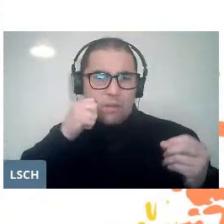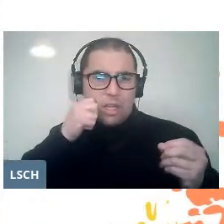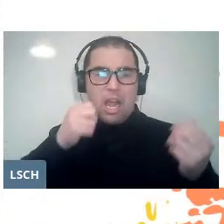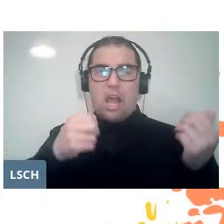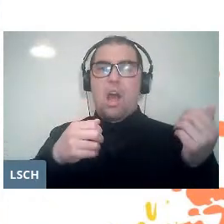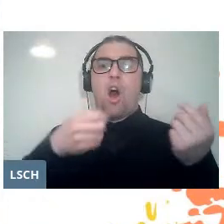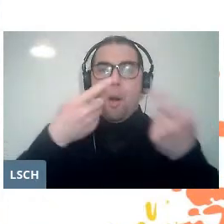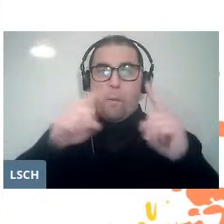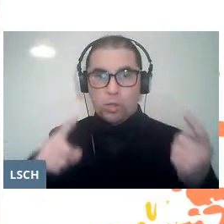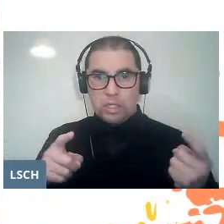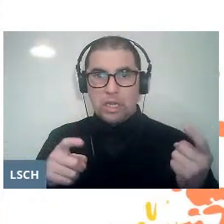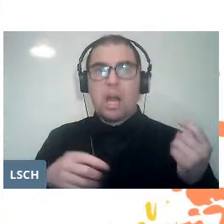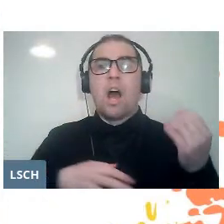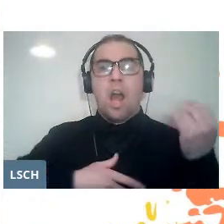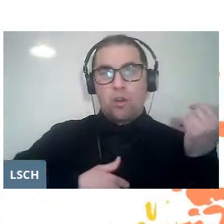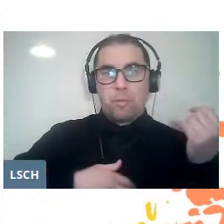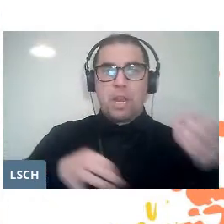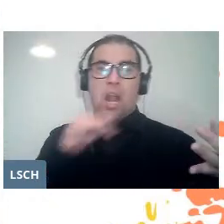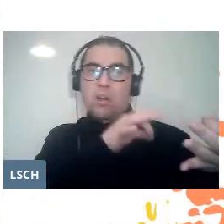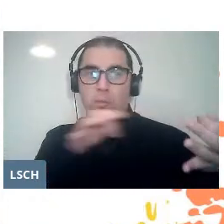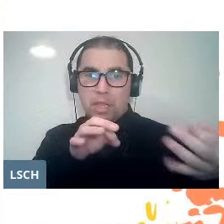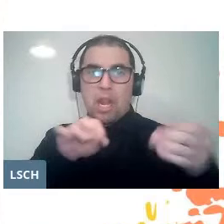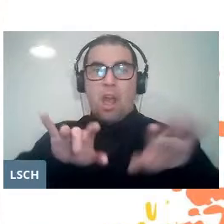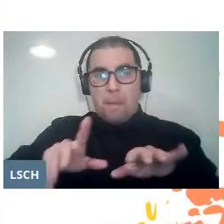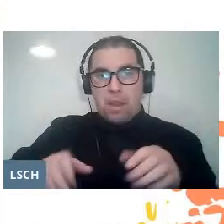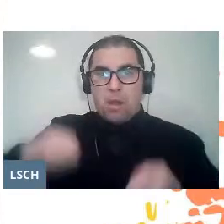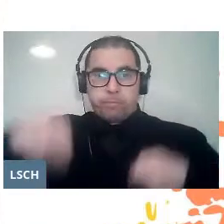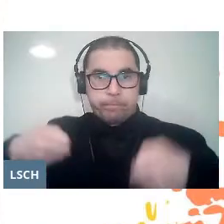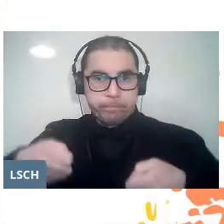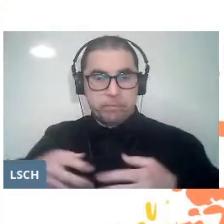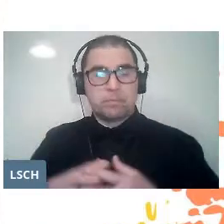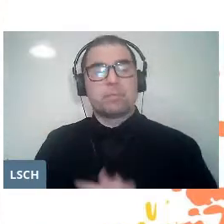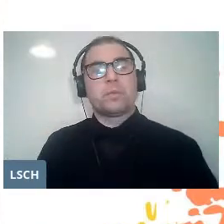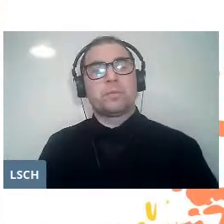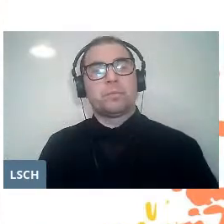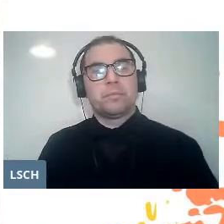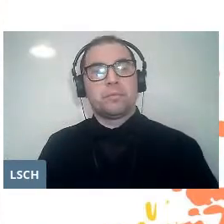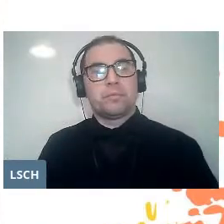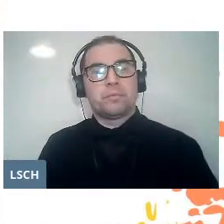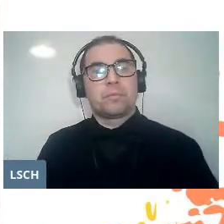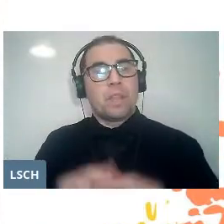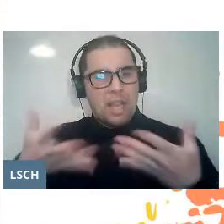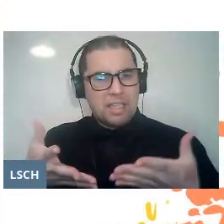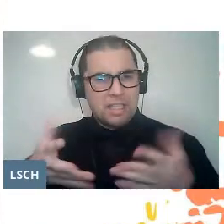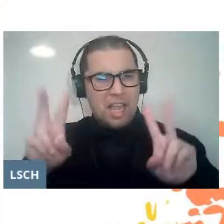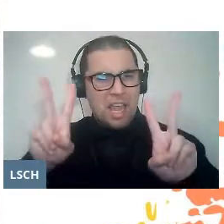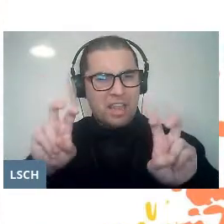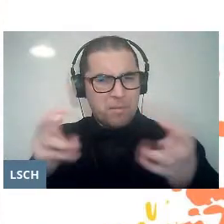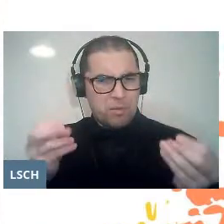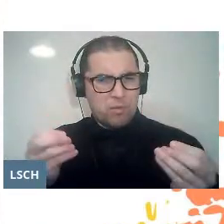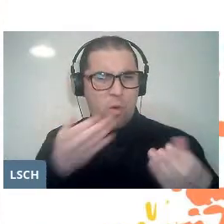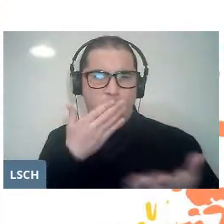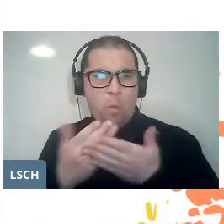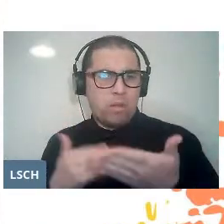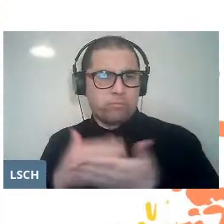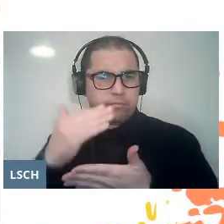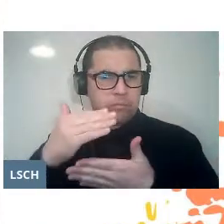since its sound mean is a set of instruments. This gender begins to emerge during the 18th